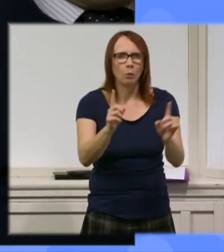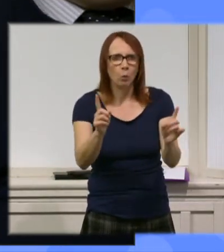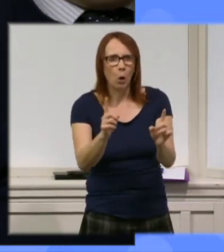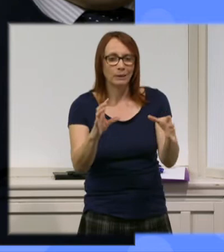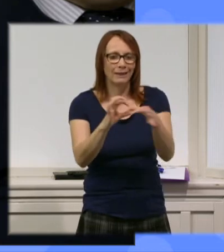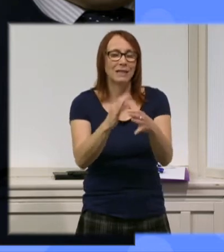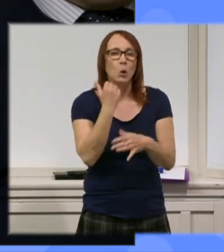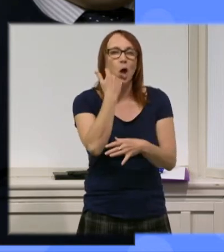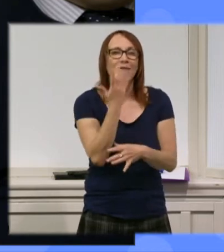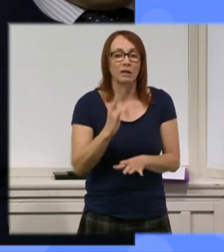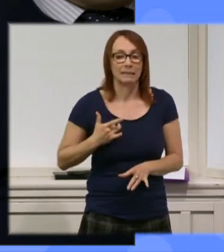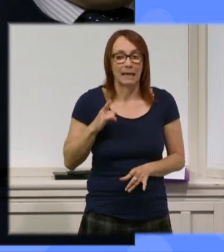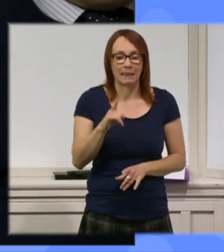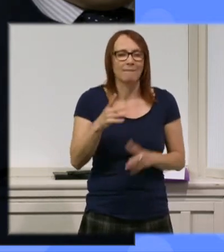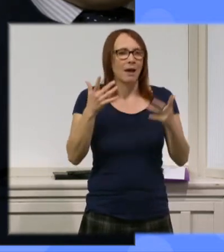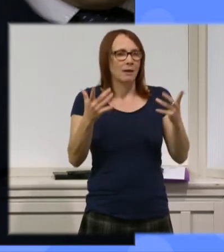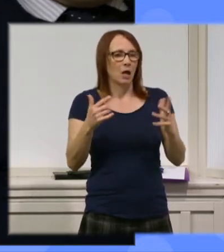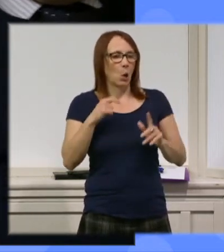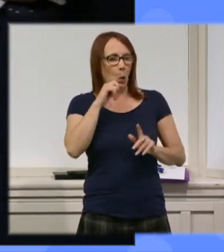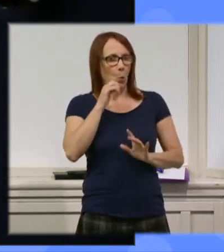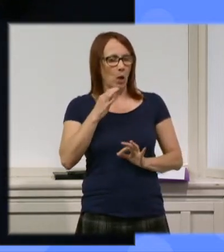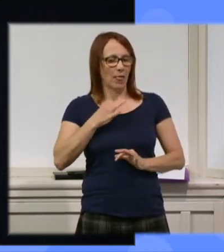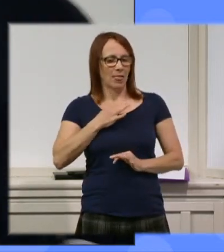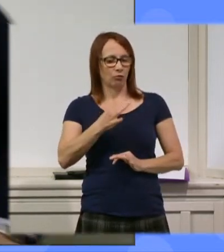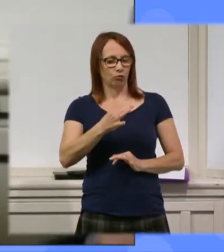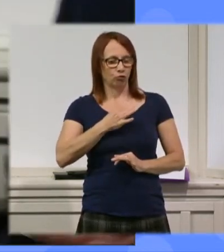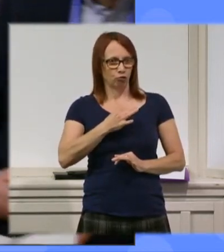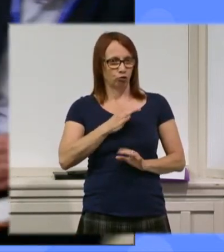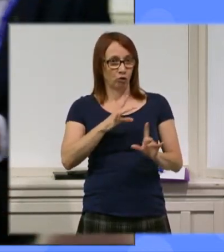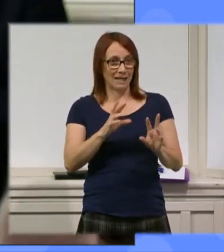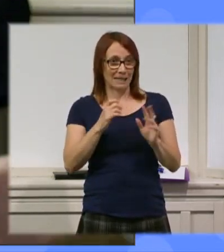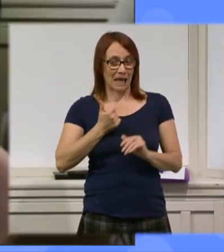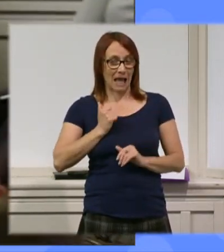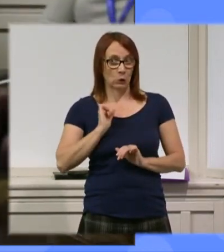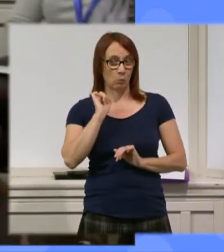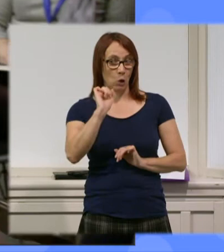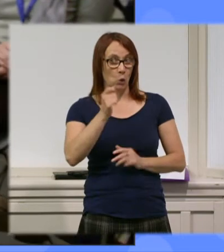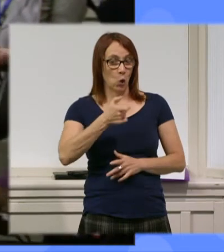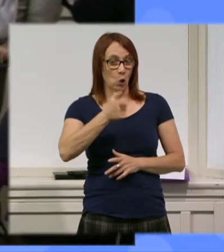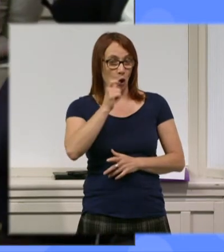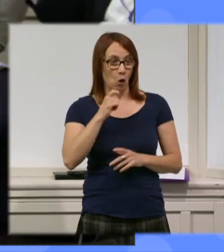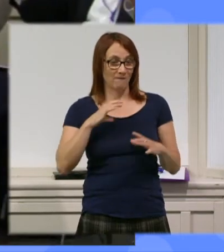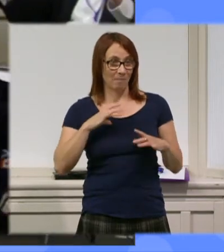folks I'm going to give it here I'm going to assume we can eat a little bit into your coffee break and extend this a little bit longer would that be okay